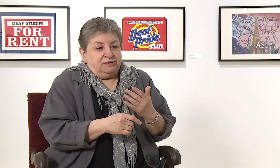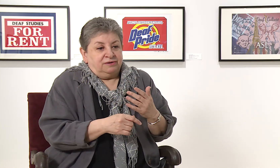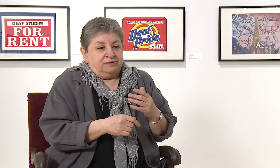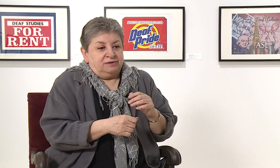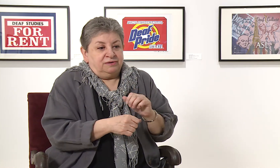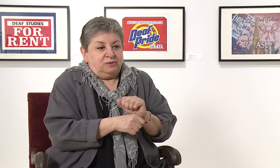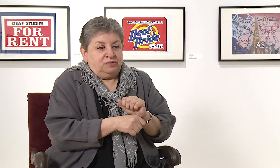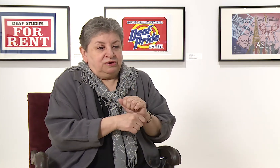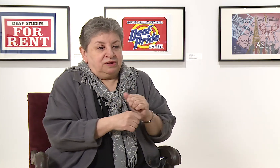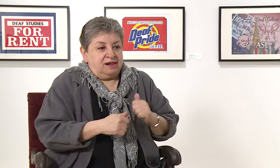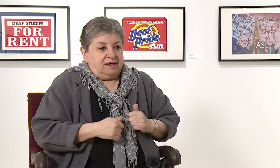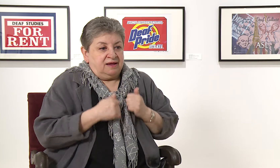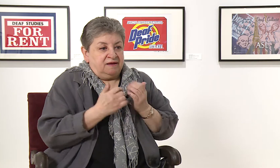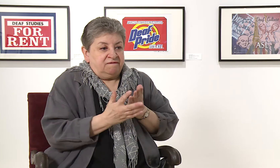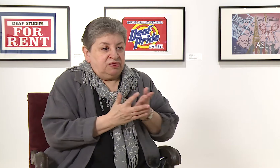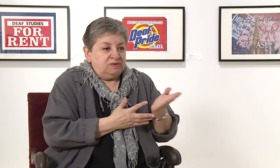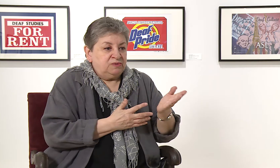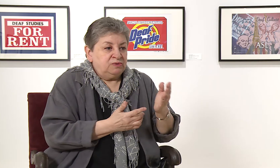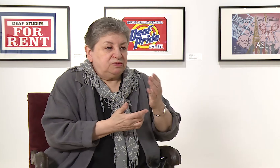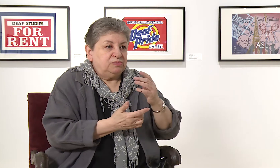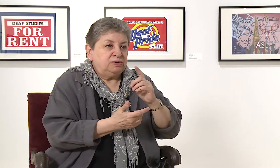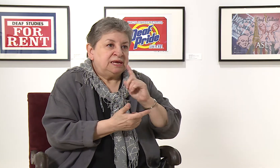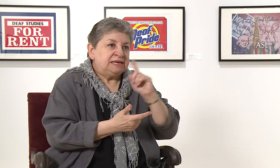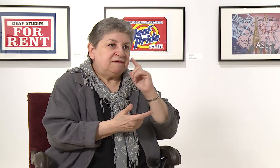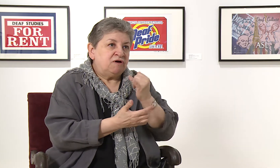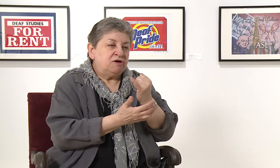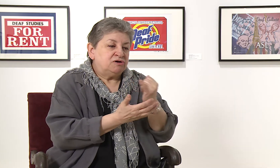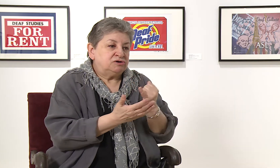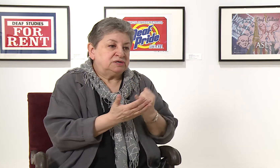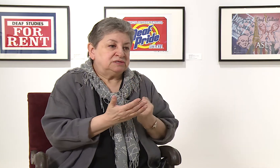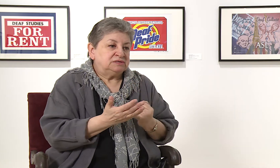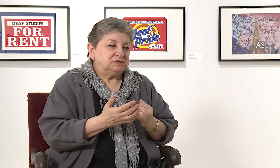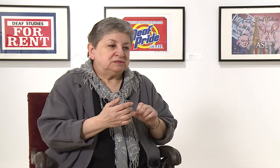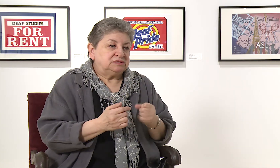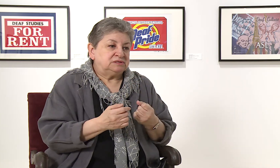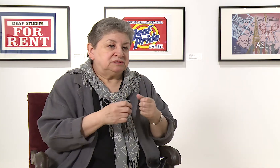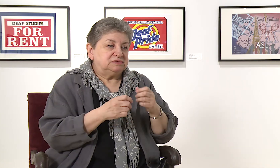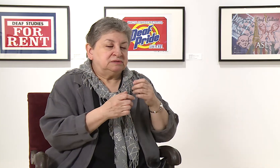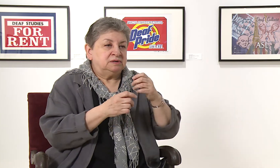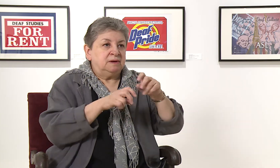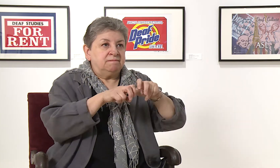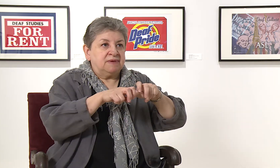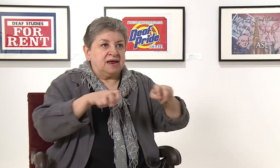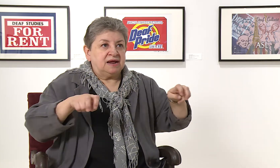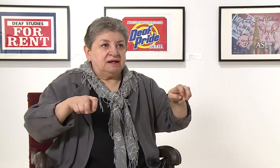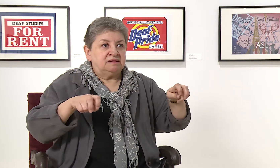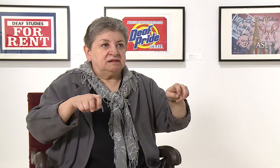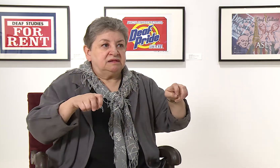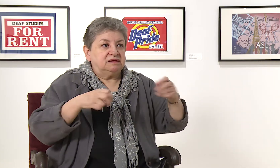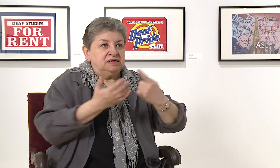What kept our work alive through this difficult time were Deaf artist panels.